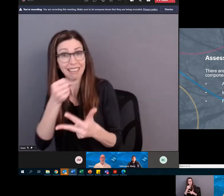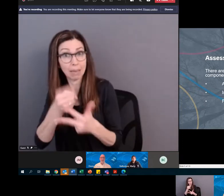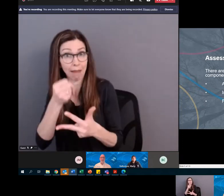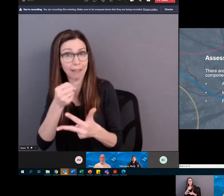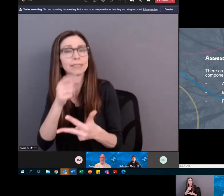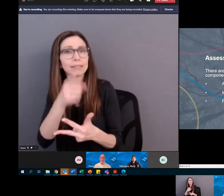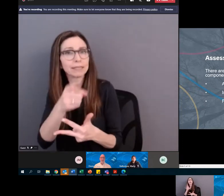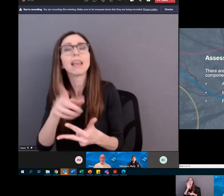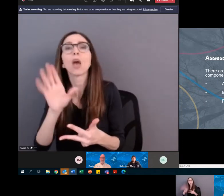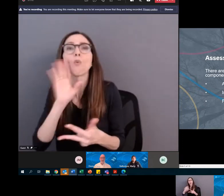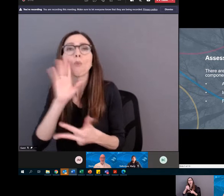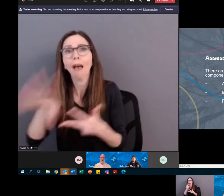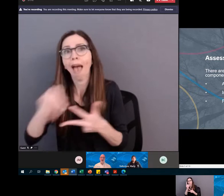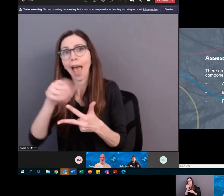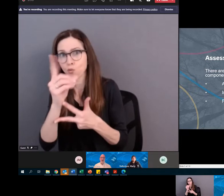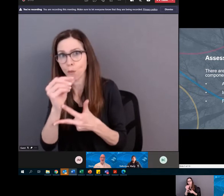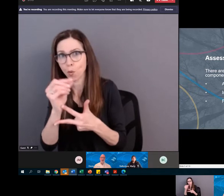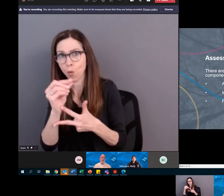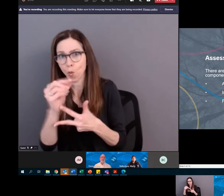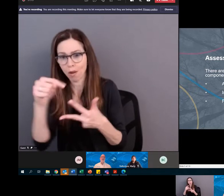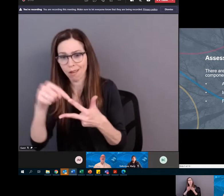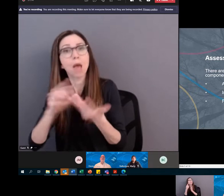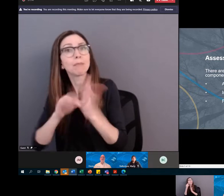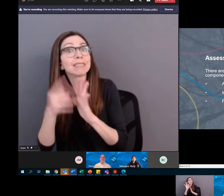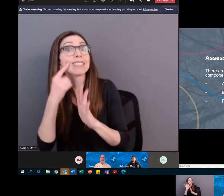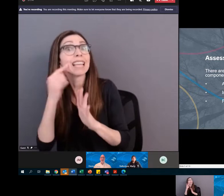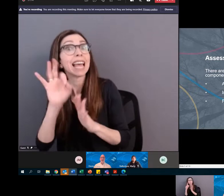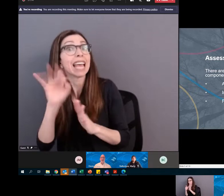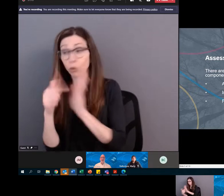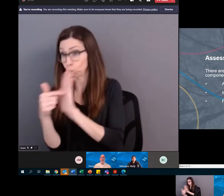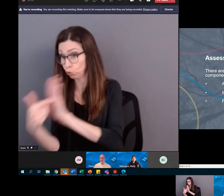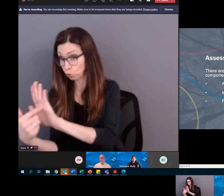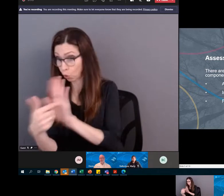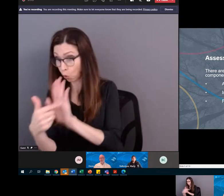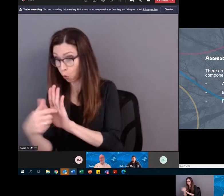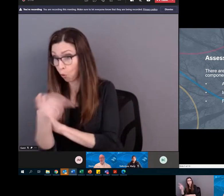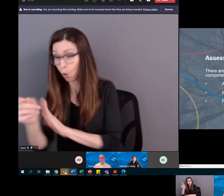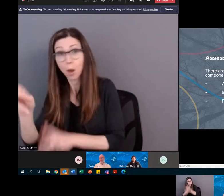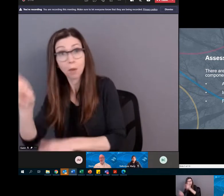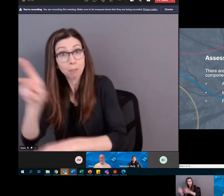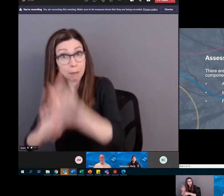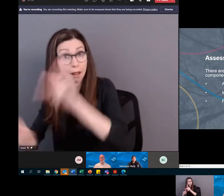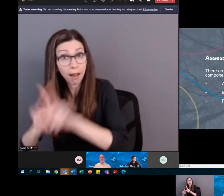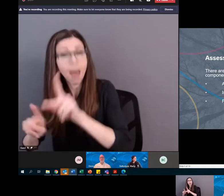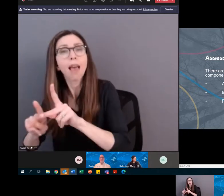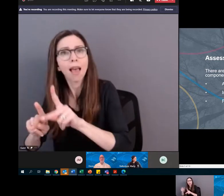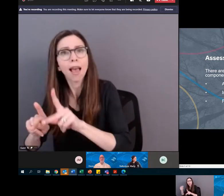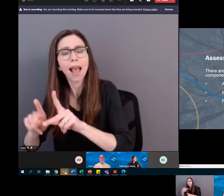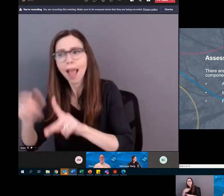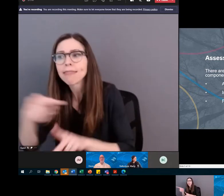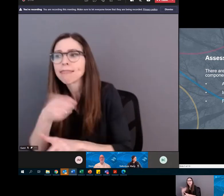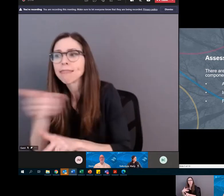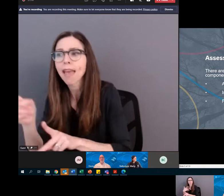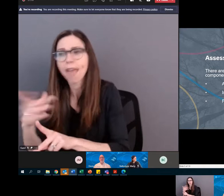public interest in and knowledge of your artistic practice. And this must be clear and compelling in